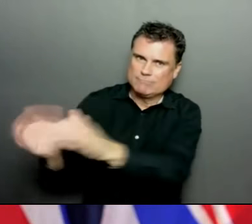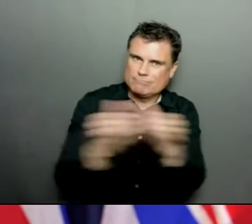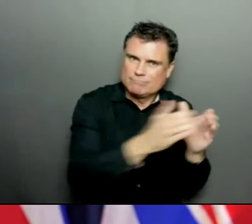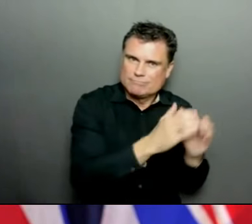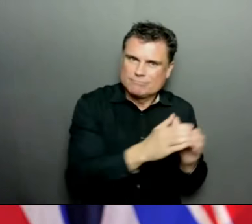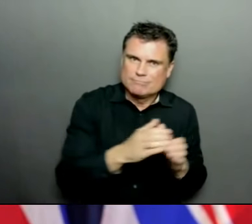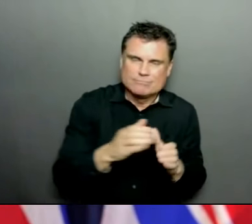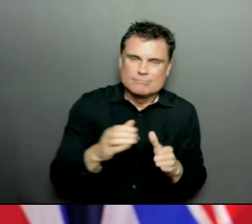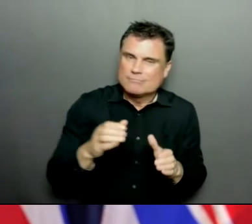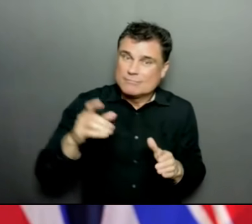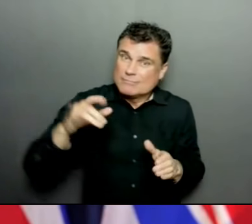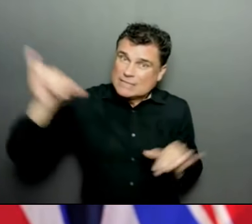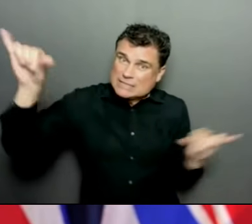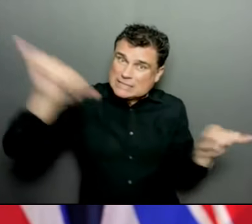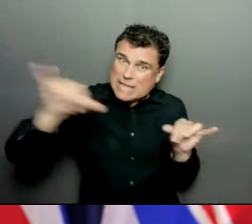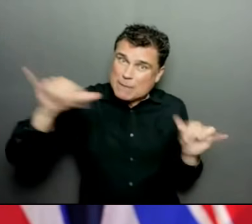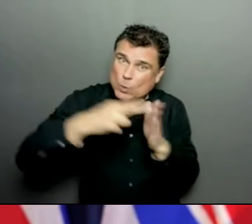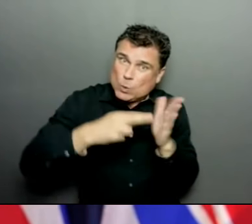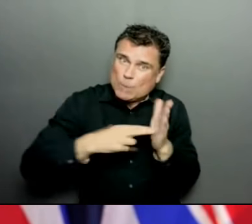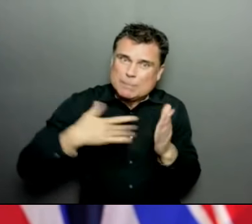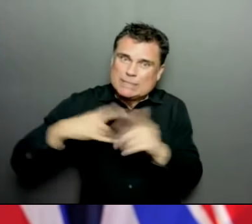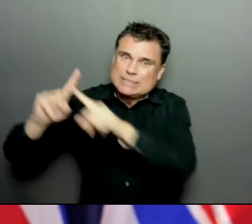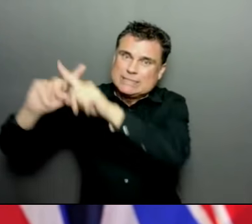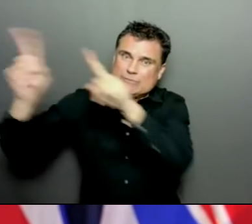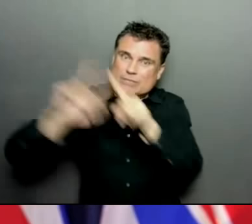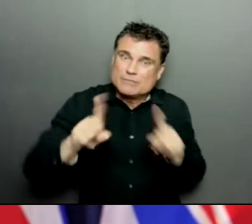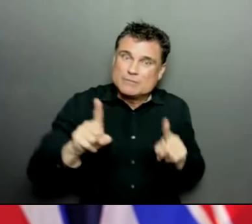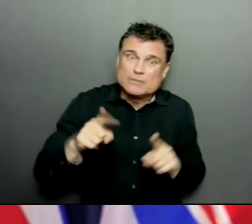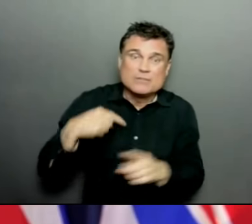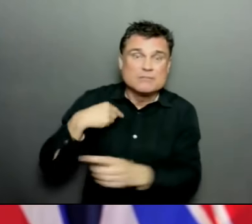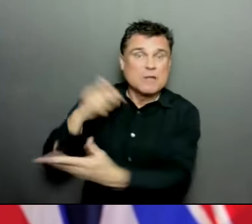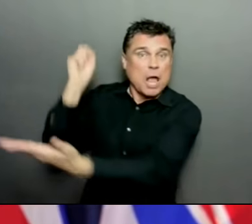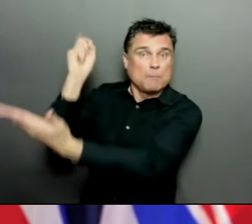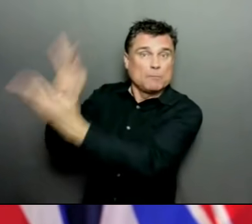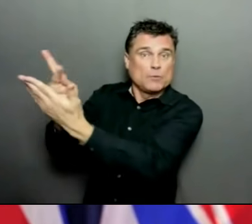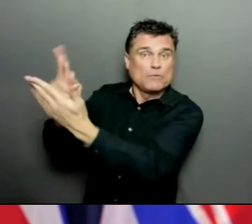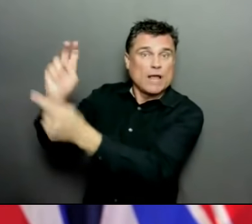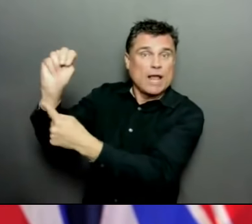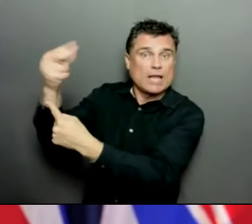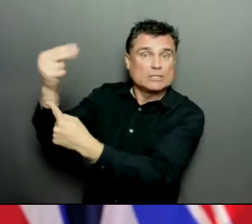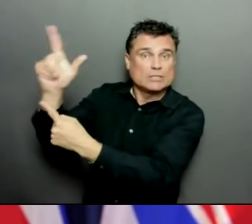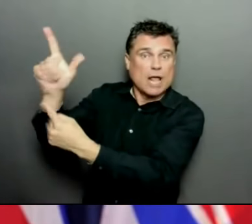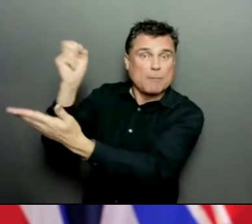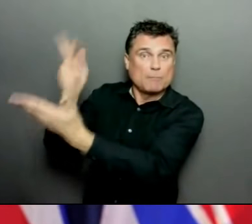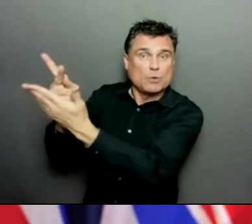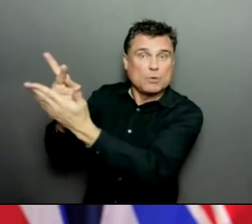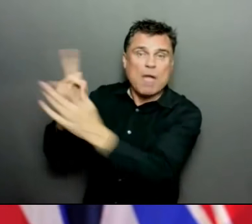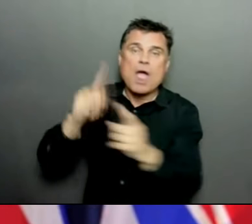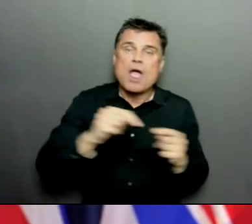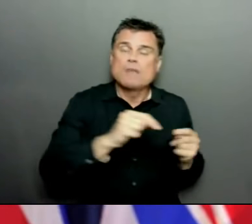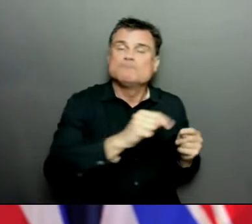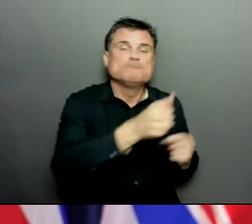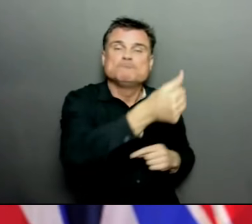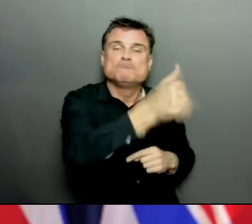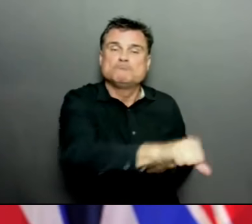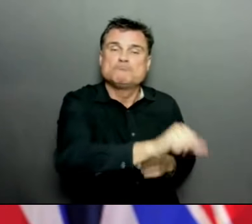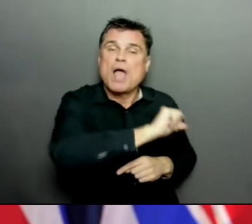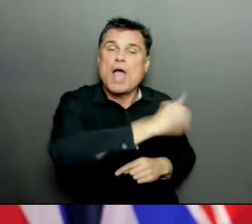this is not the case where there will be simply one standard for one group of individuals and one standard for another.